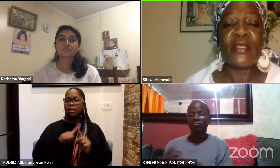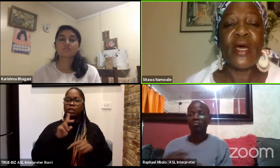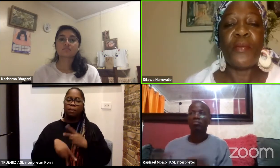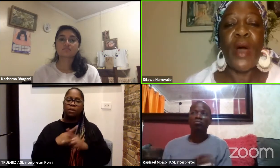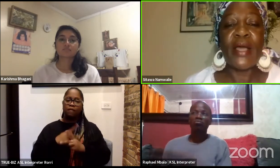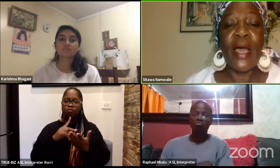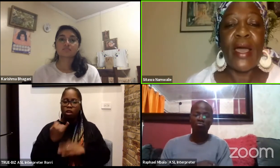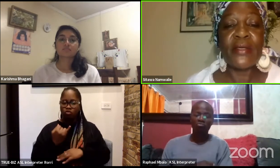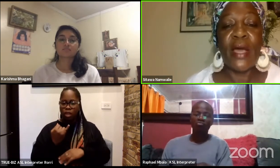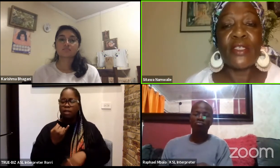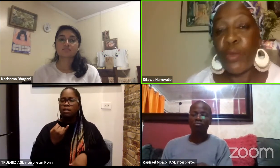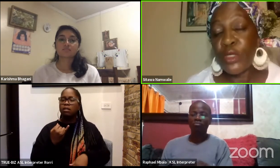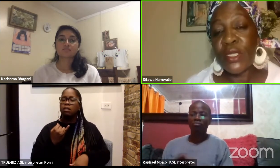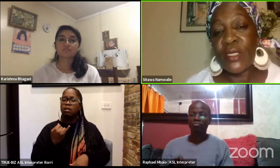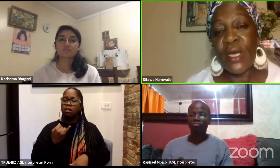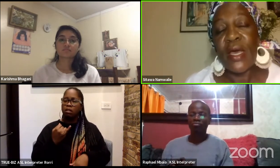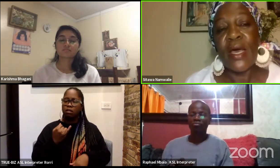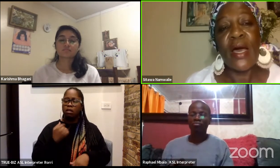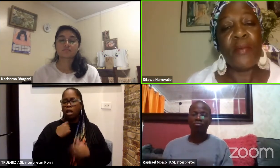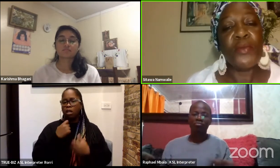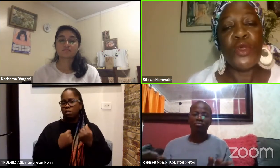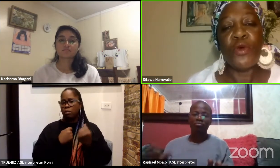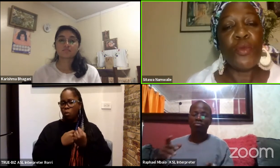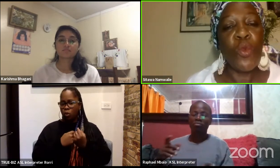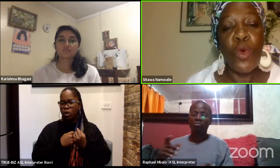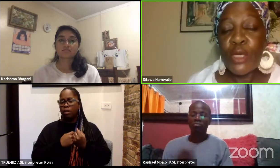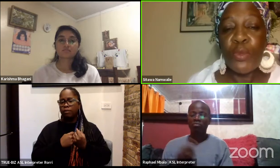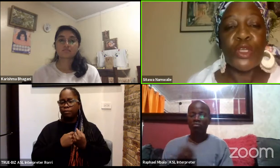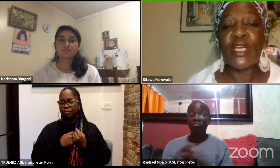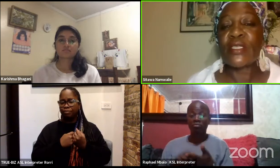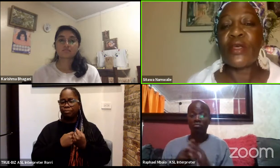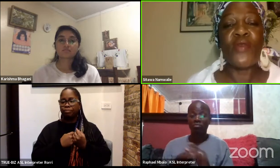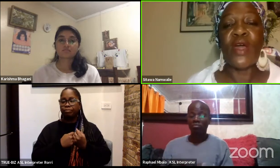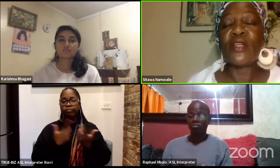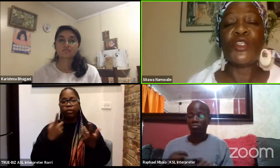that I supported, from water projects around the country